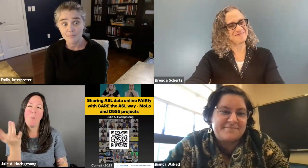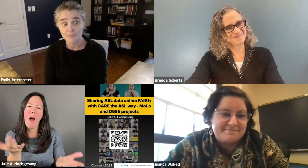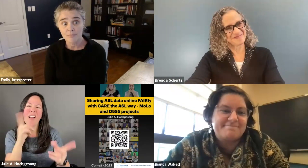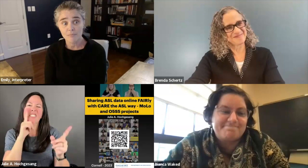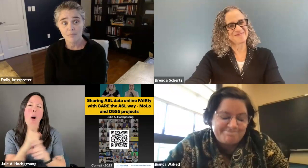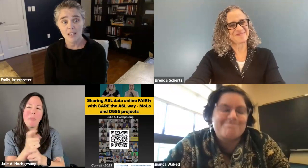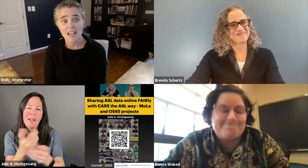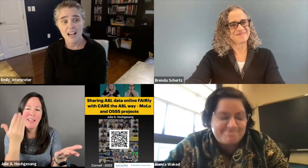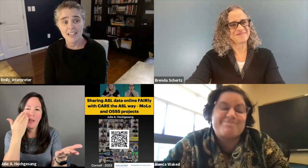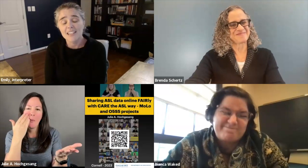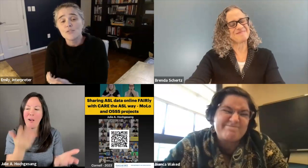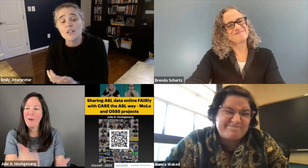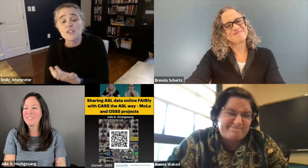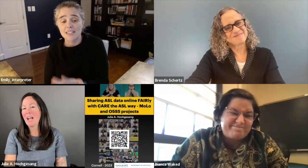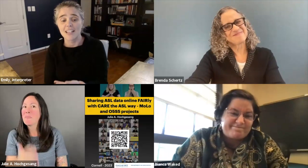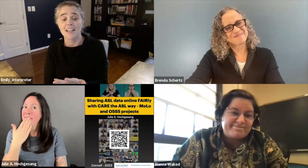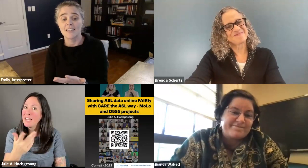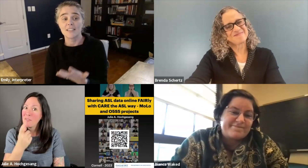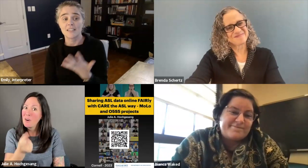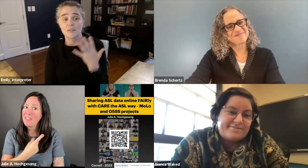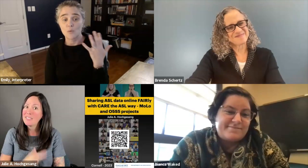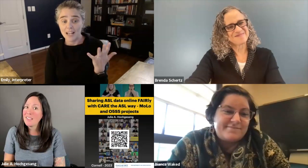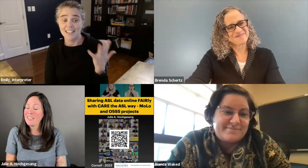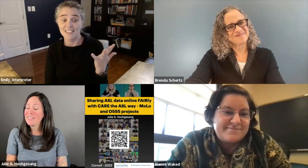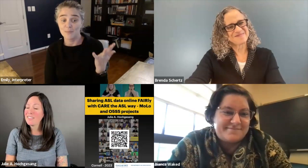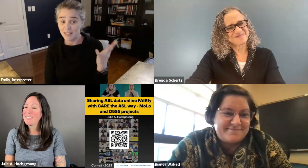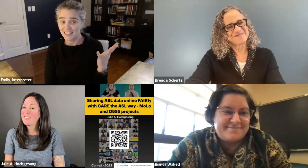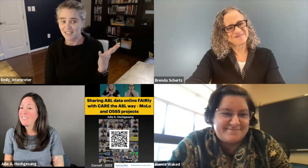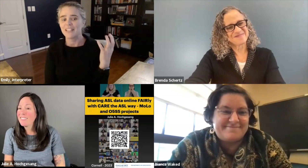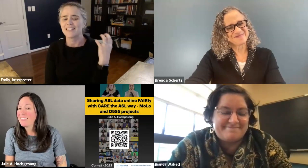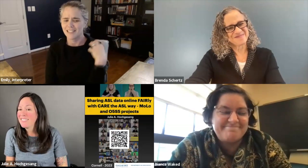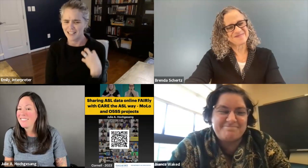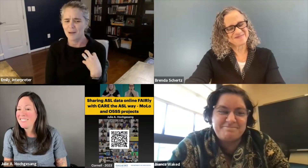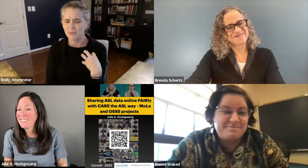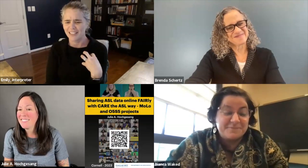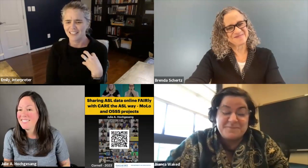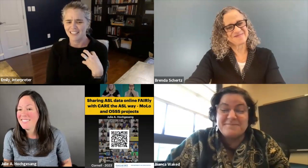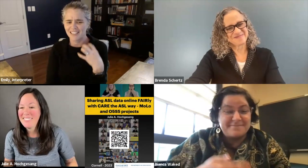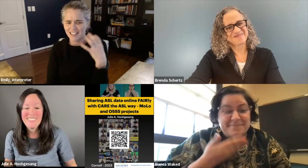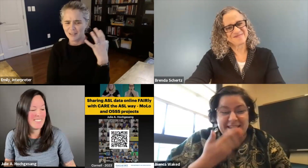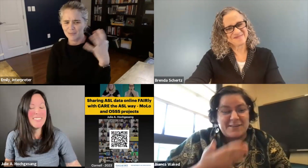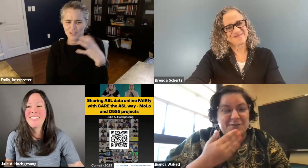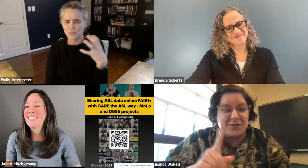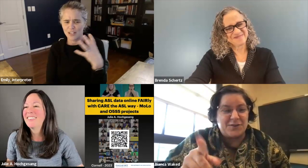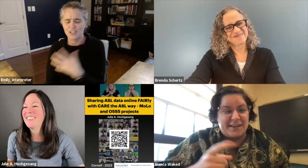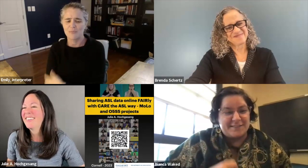bag and I do understand why it is mixed because it's a complex situation but